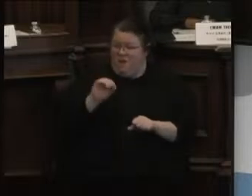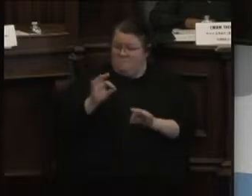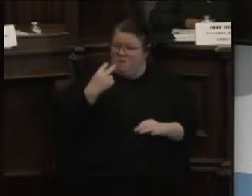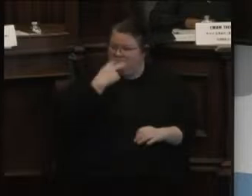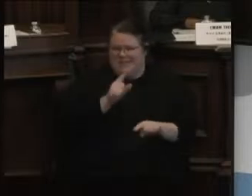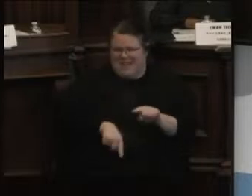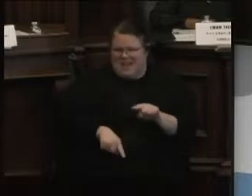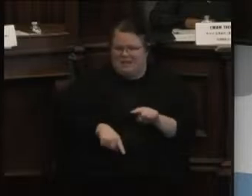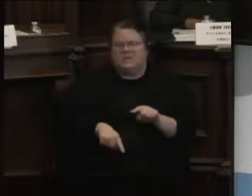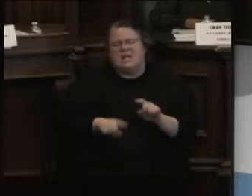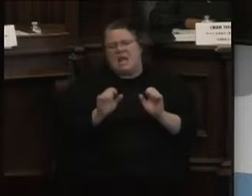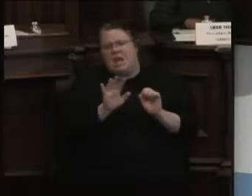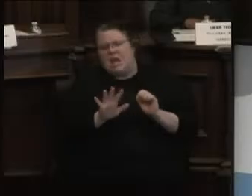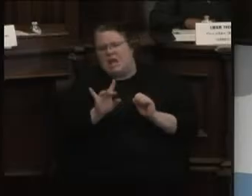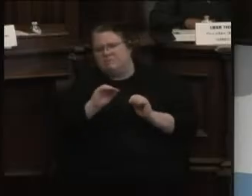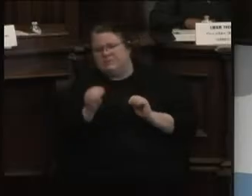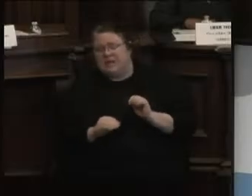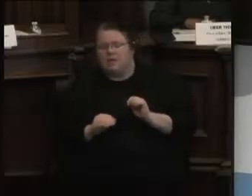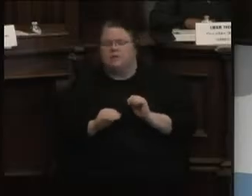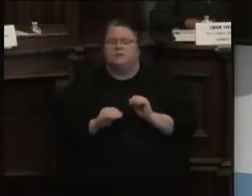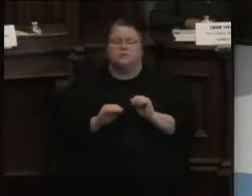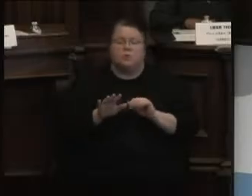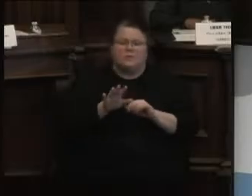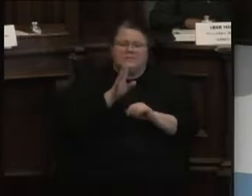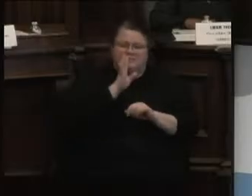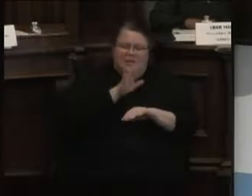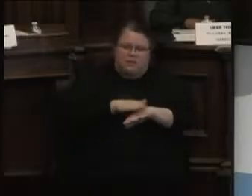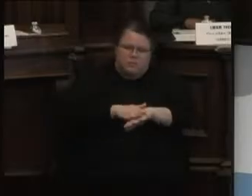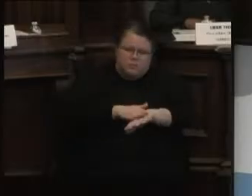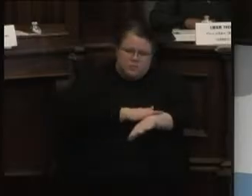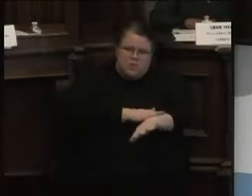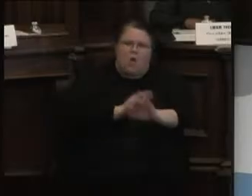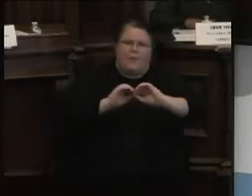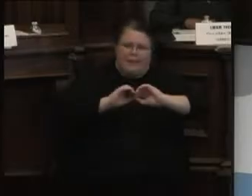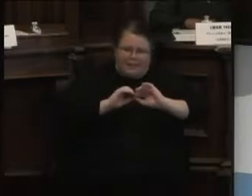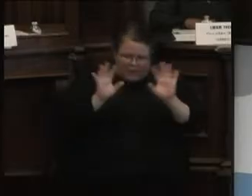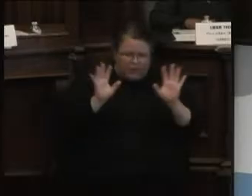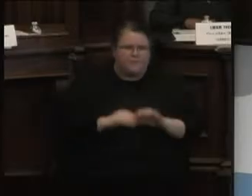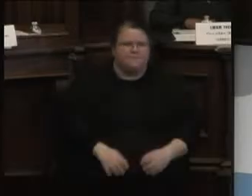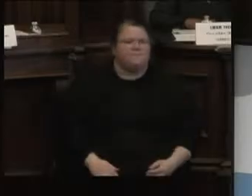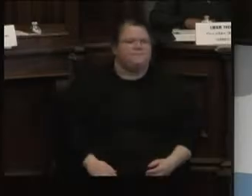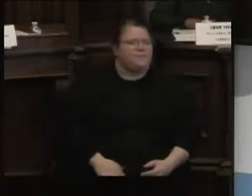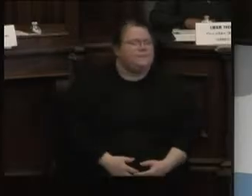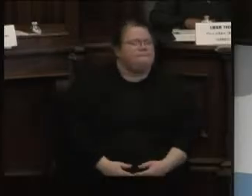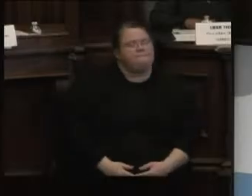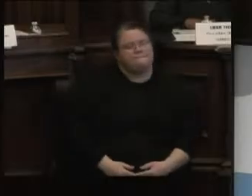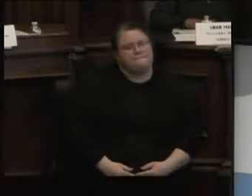cannot read lips. And if they